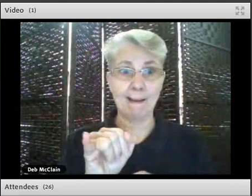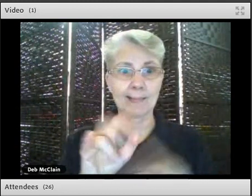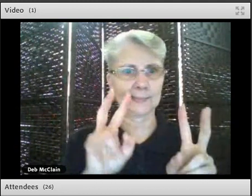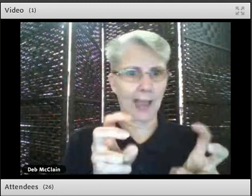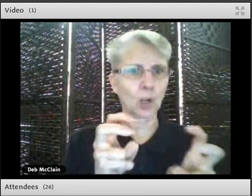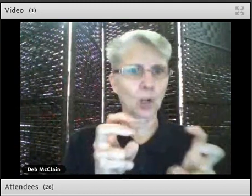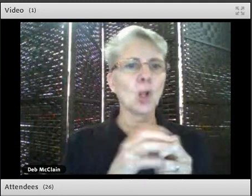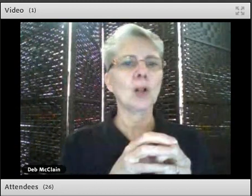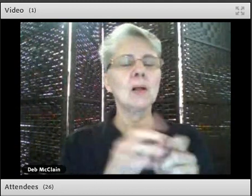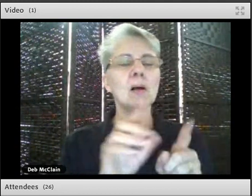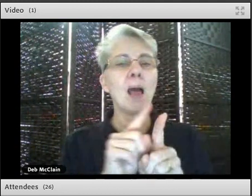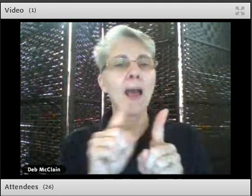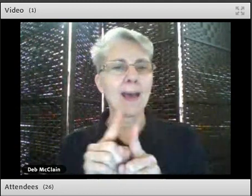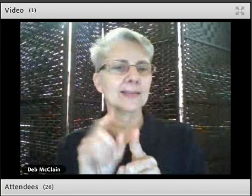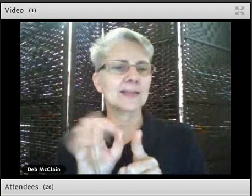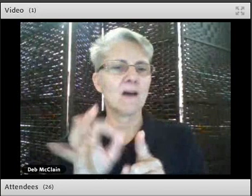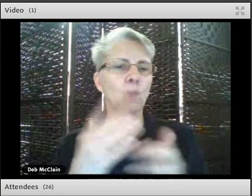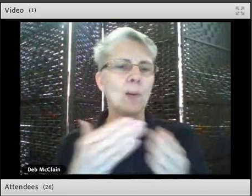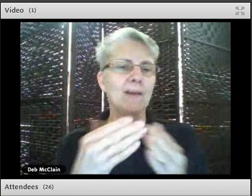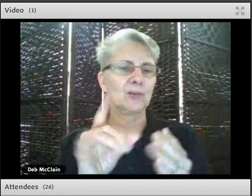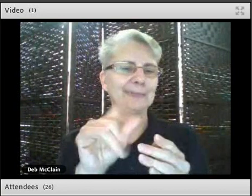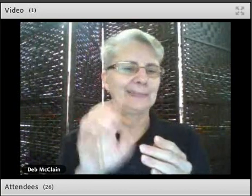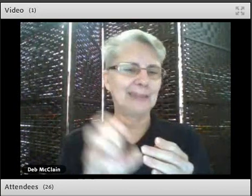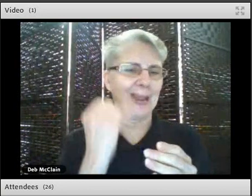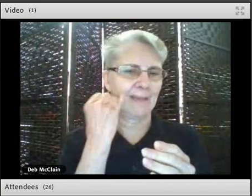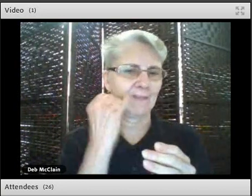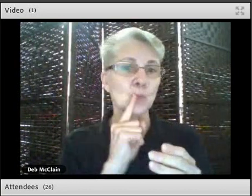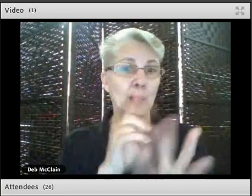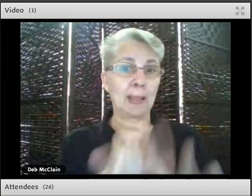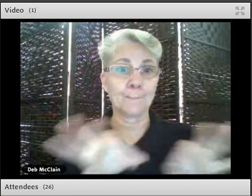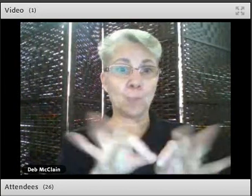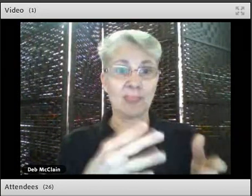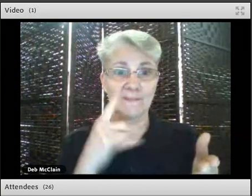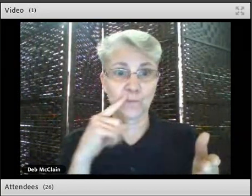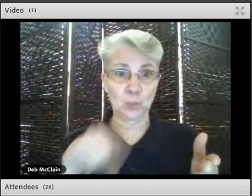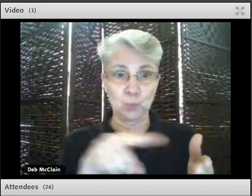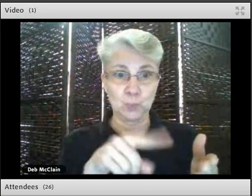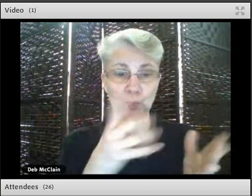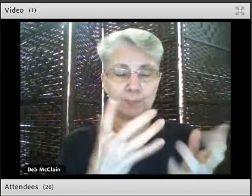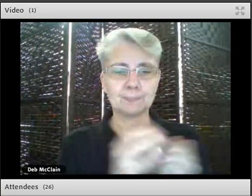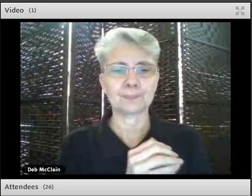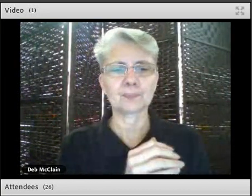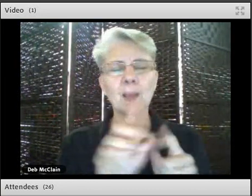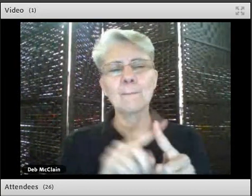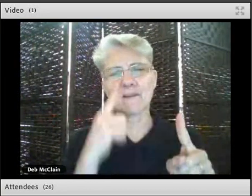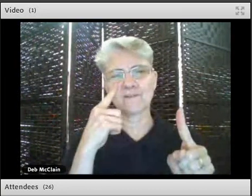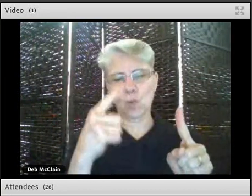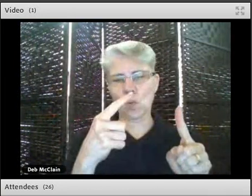for electronic resource types of things,